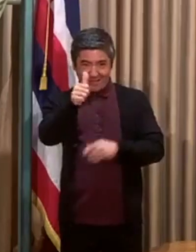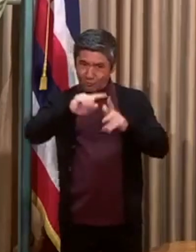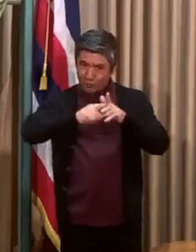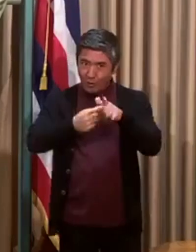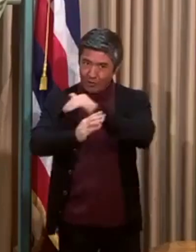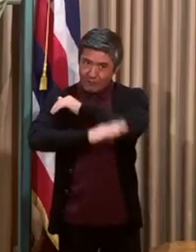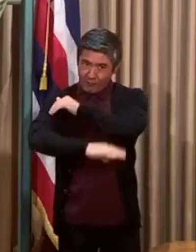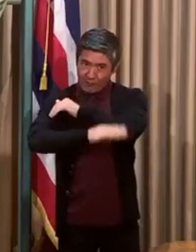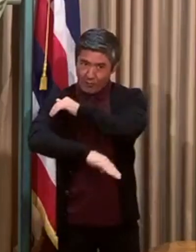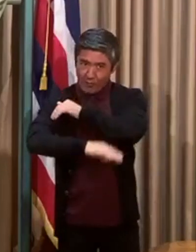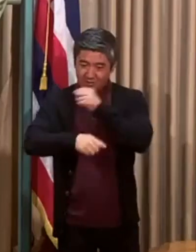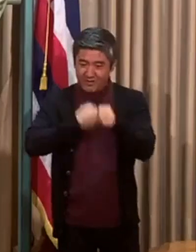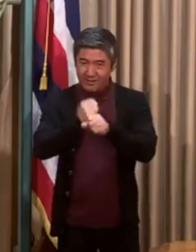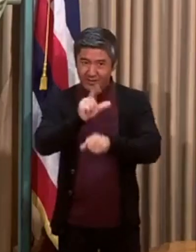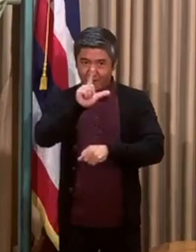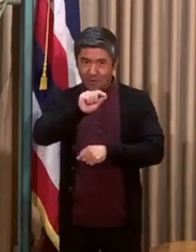This will not be business as usual.